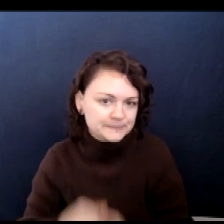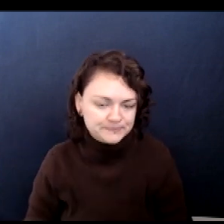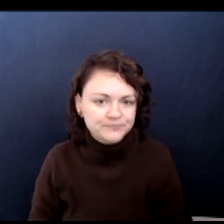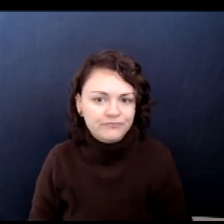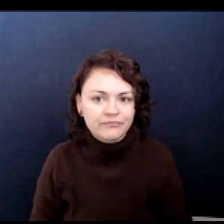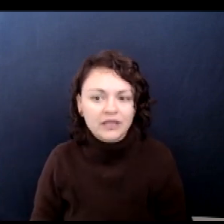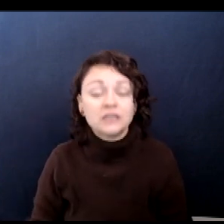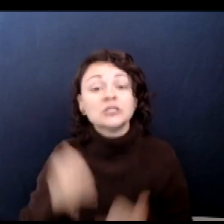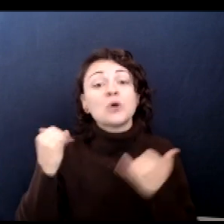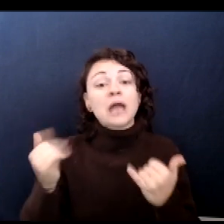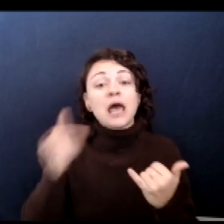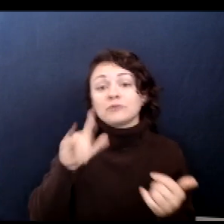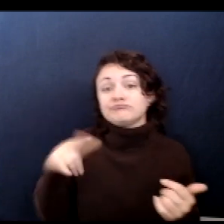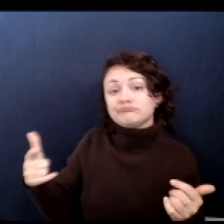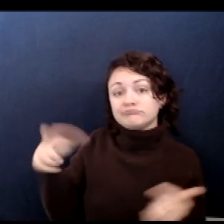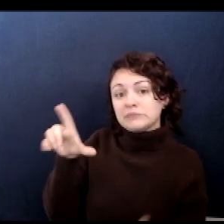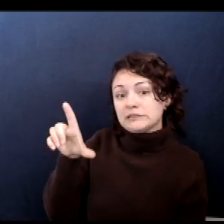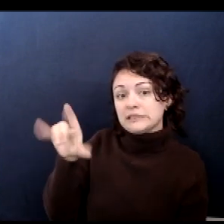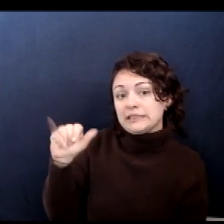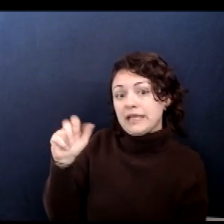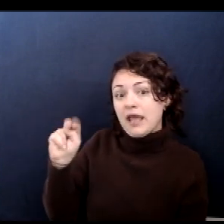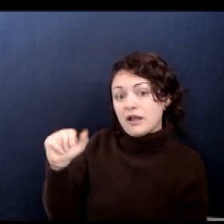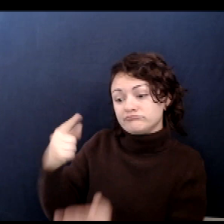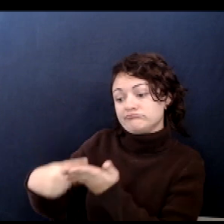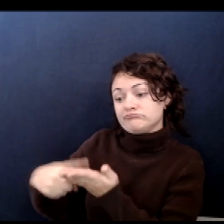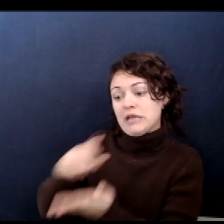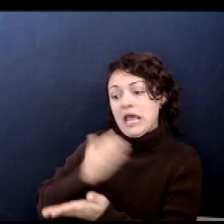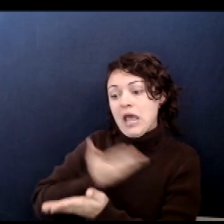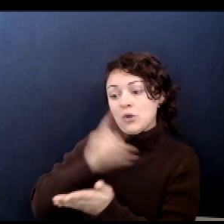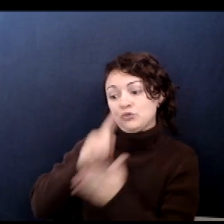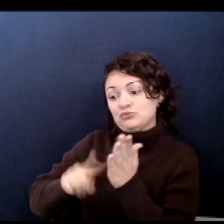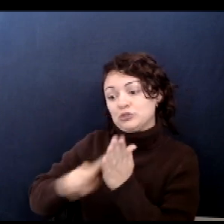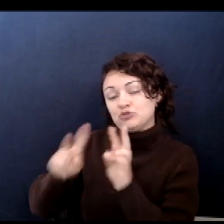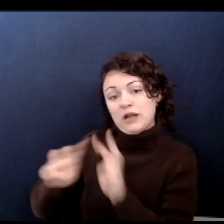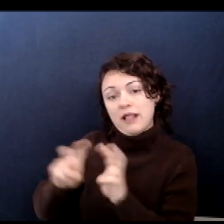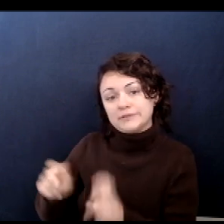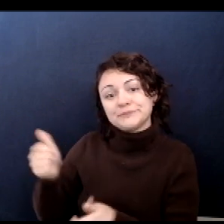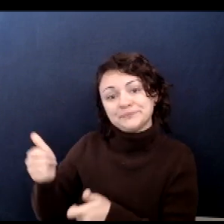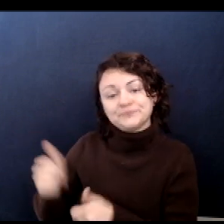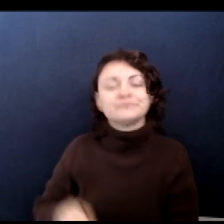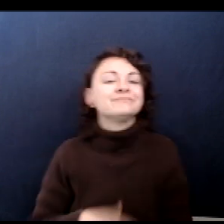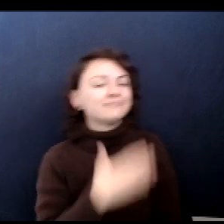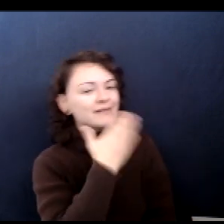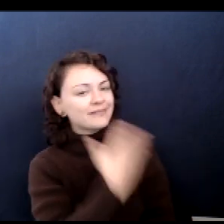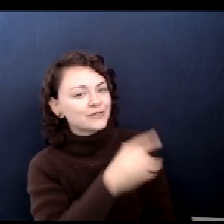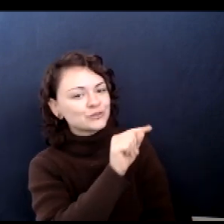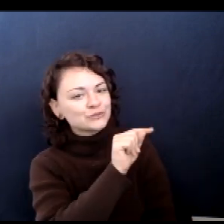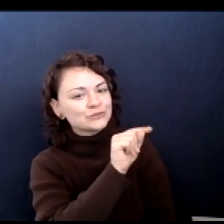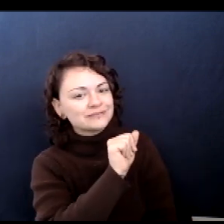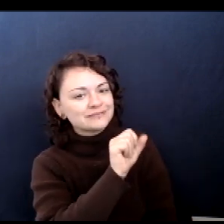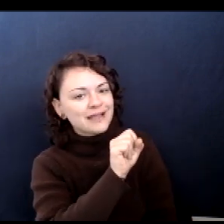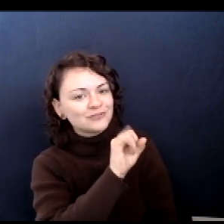Liana to talk about our research analysis. Thank you, Tasia. This first slide